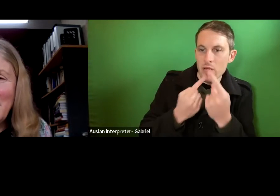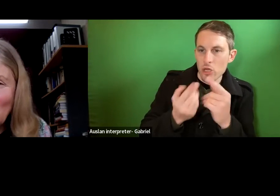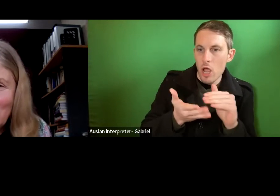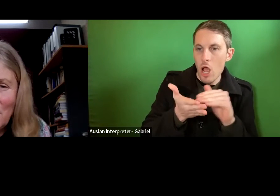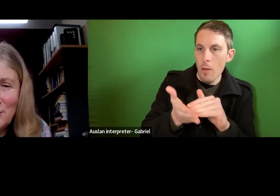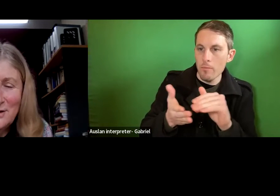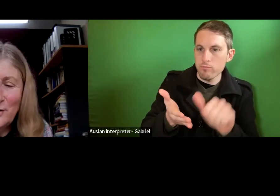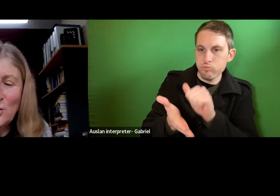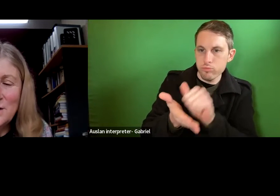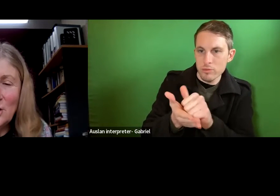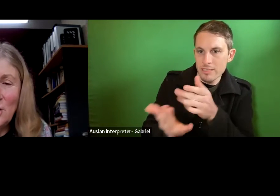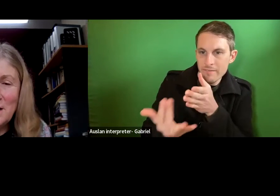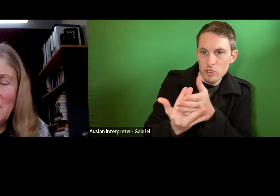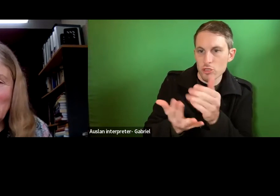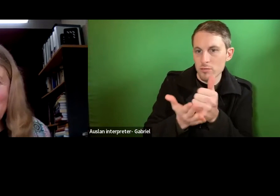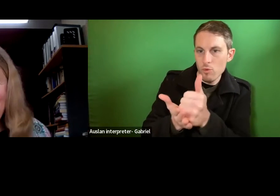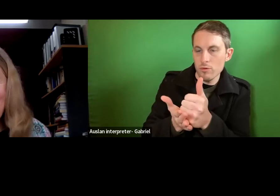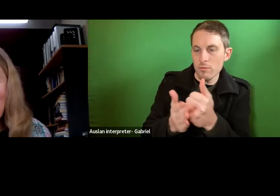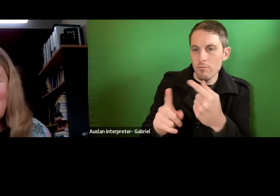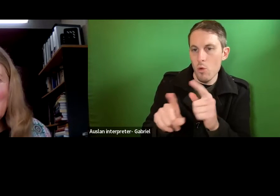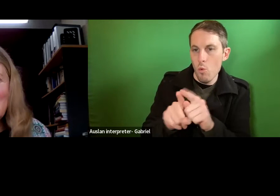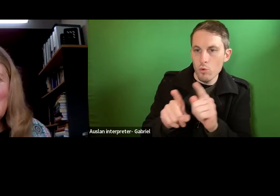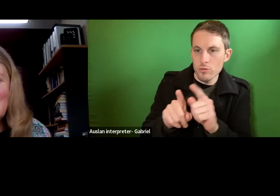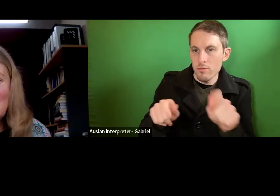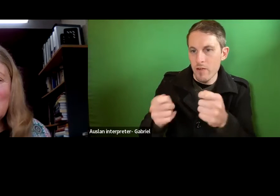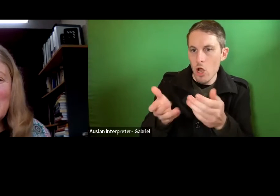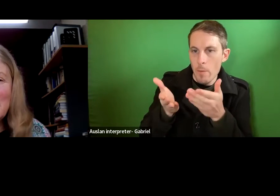and also of course accommodations and adjustments that need to be made.